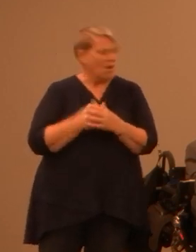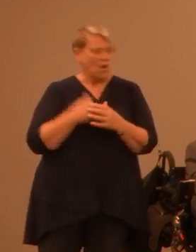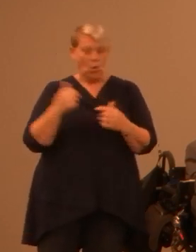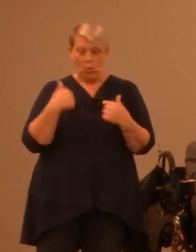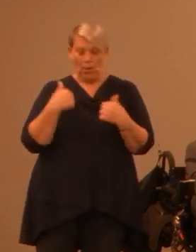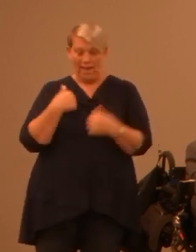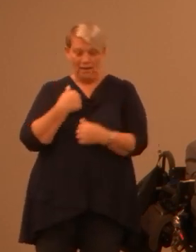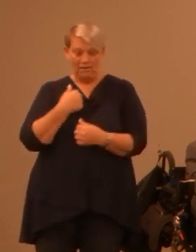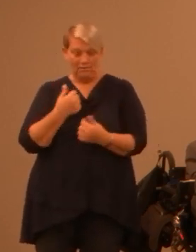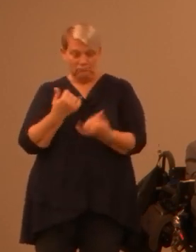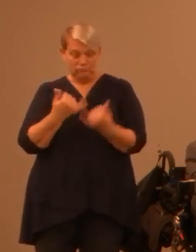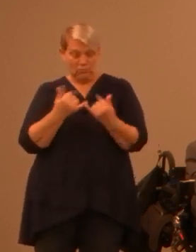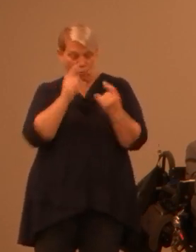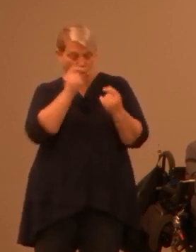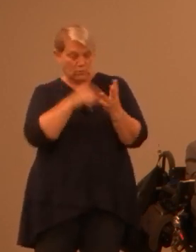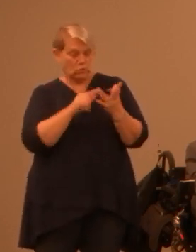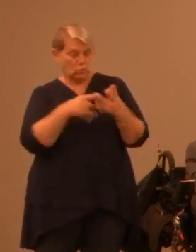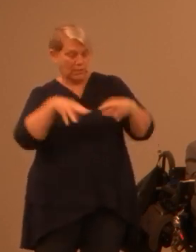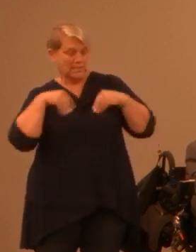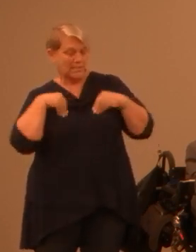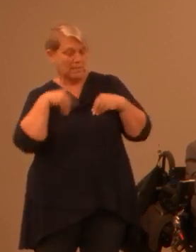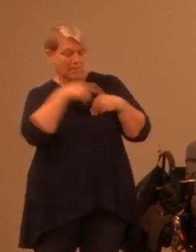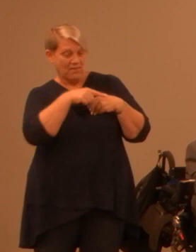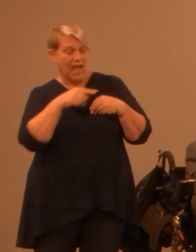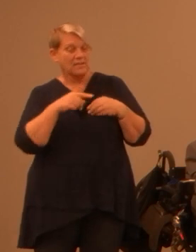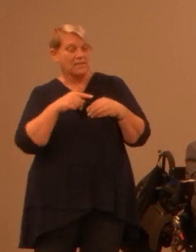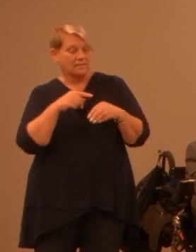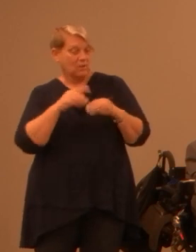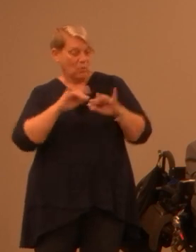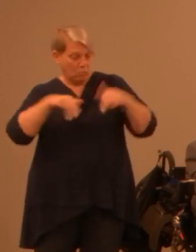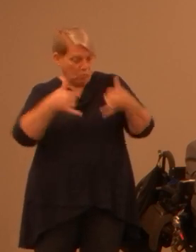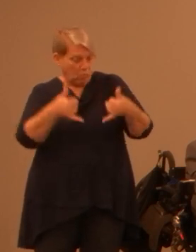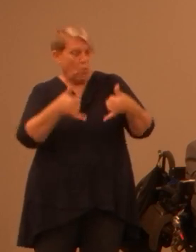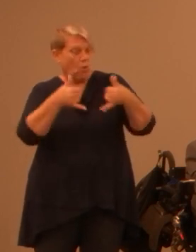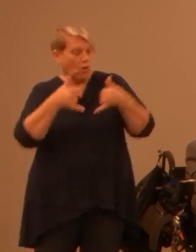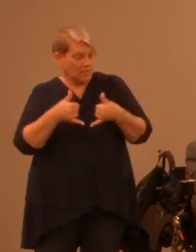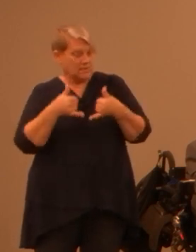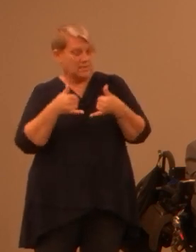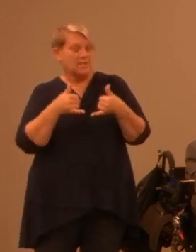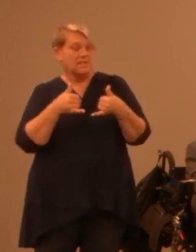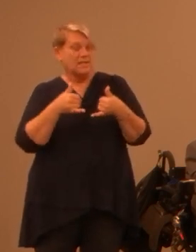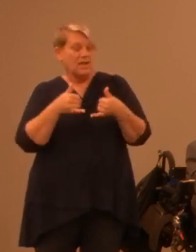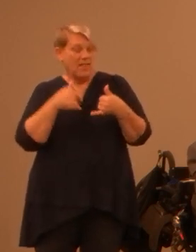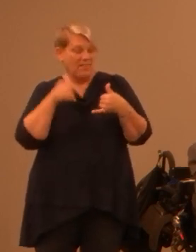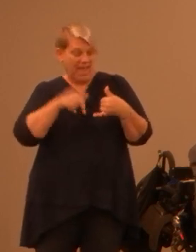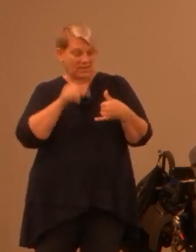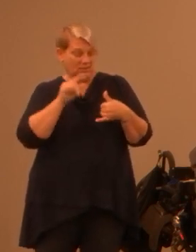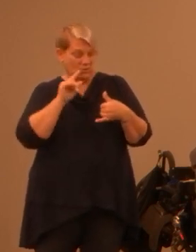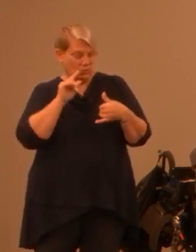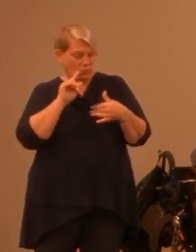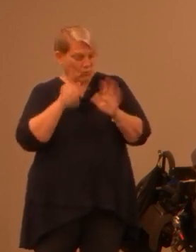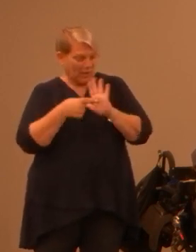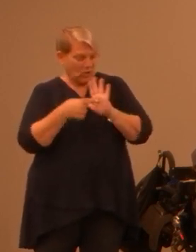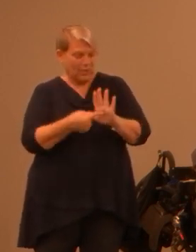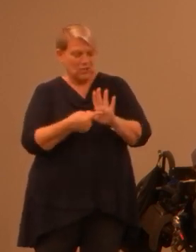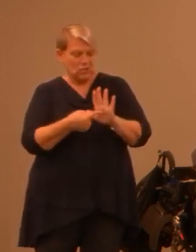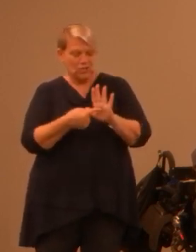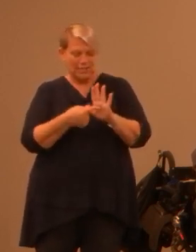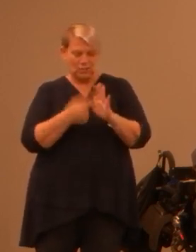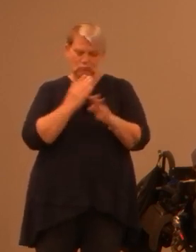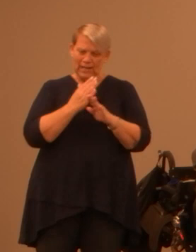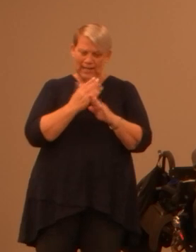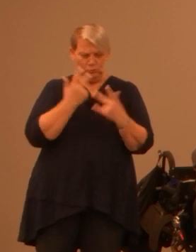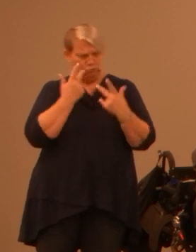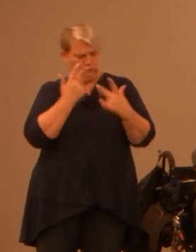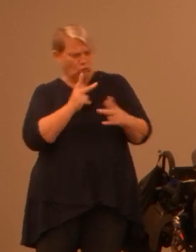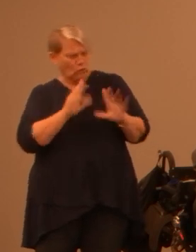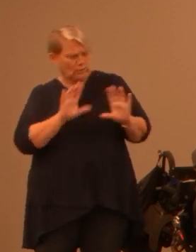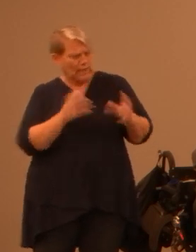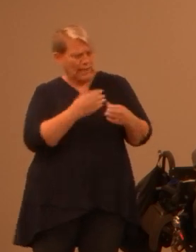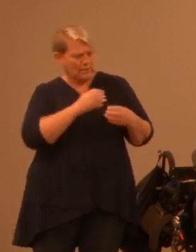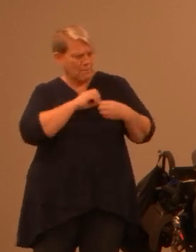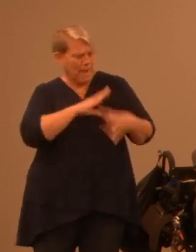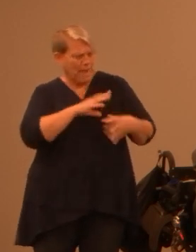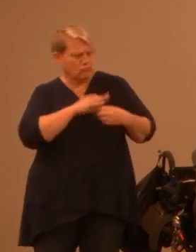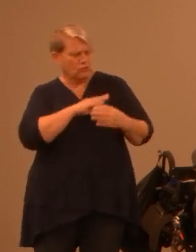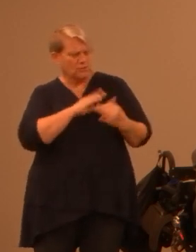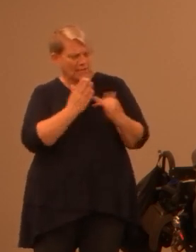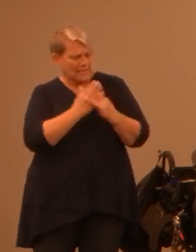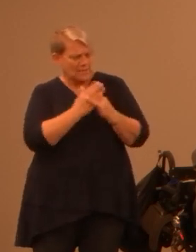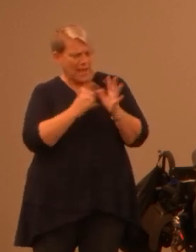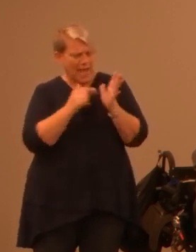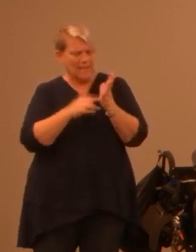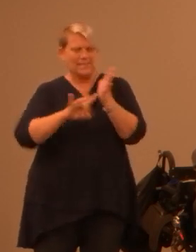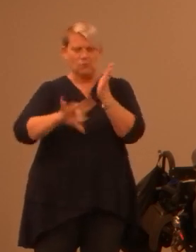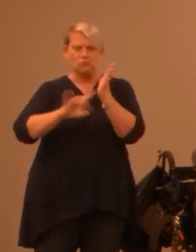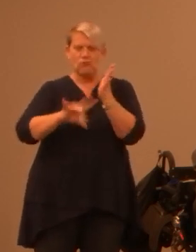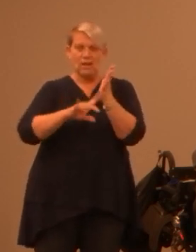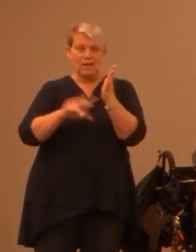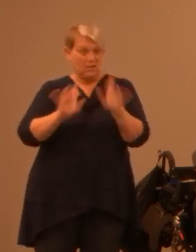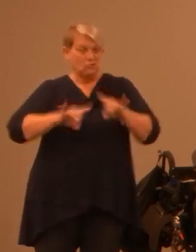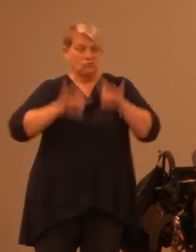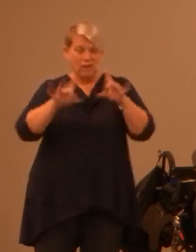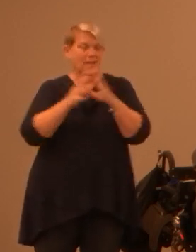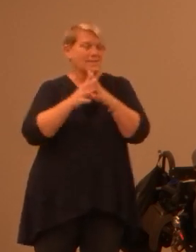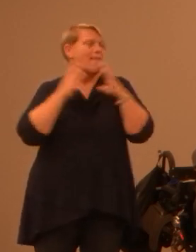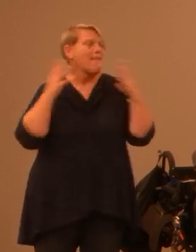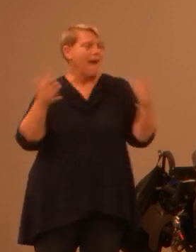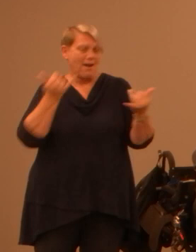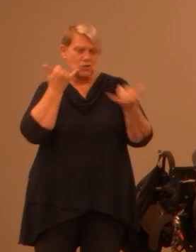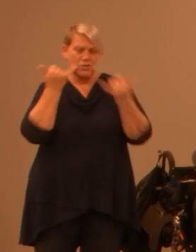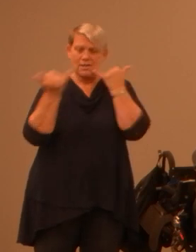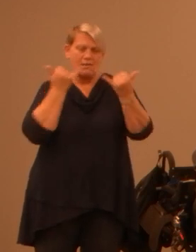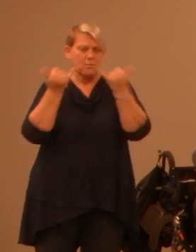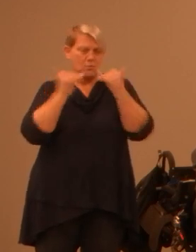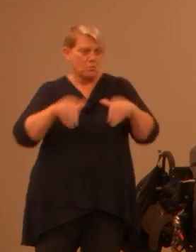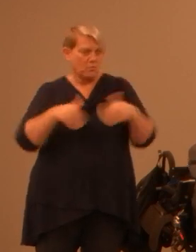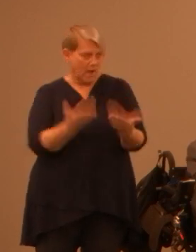We're honoured to accept this award, our commitment to strategic and